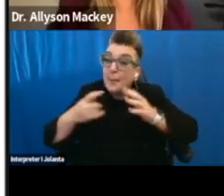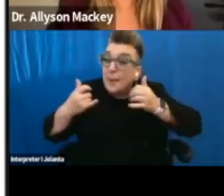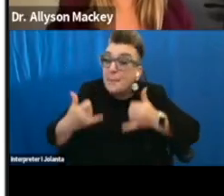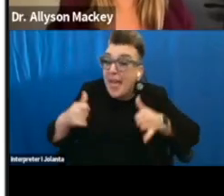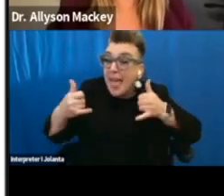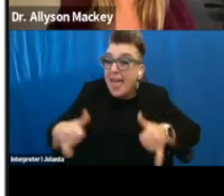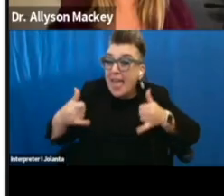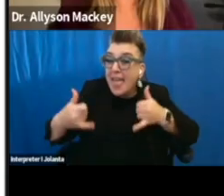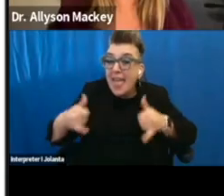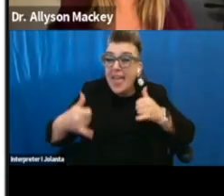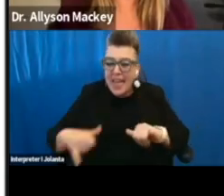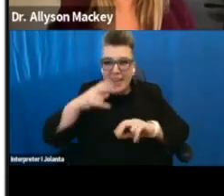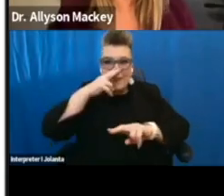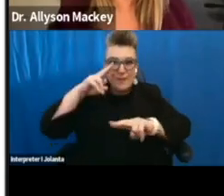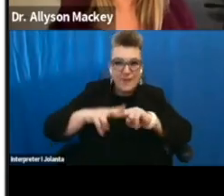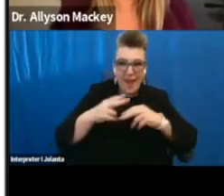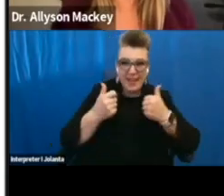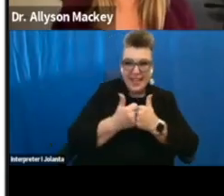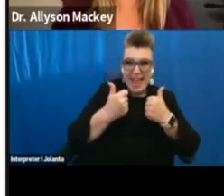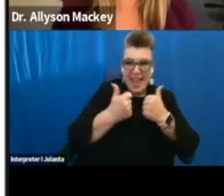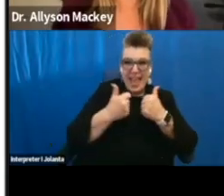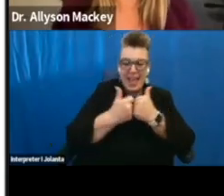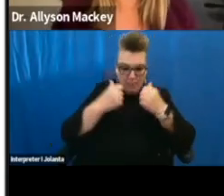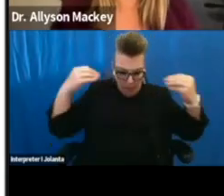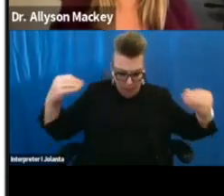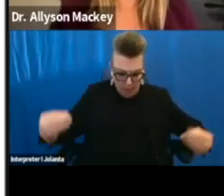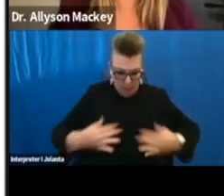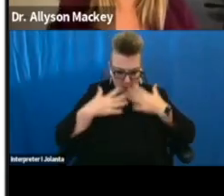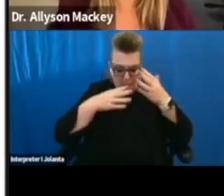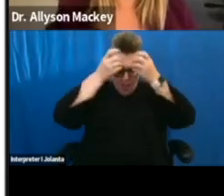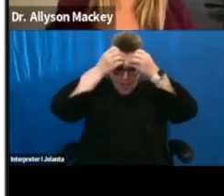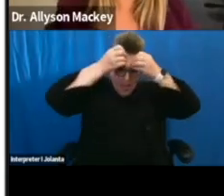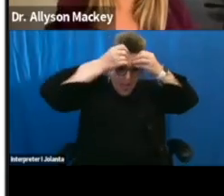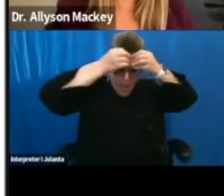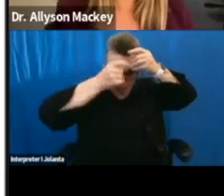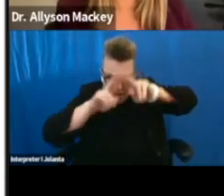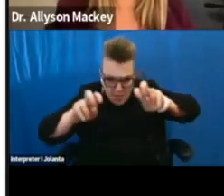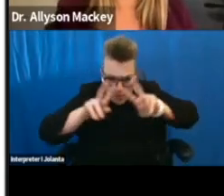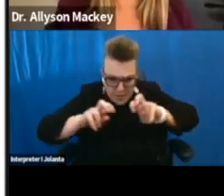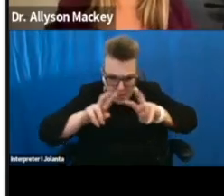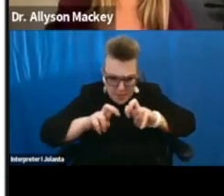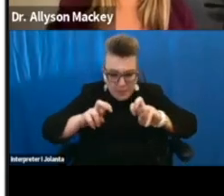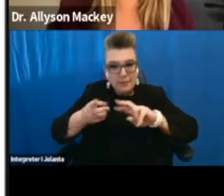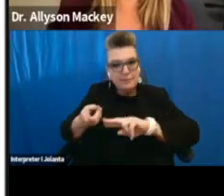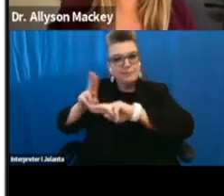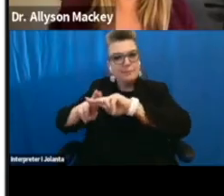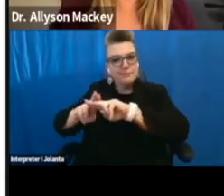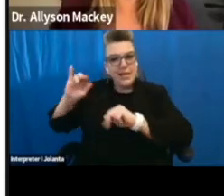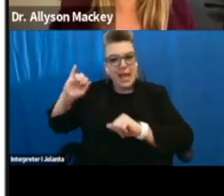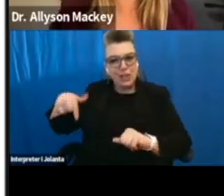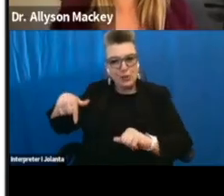their reasoning skills we found gains in IQ we also found that when adults practiced for the